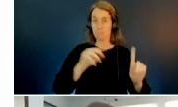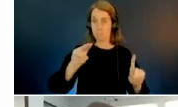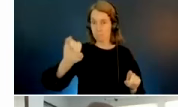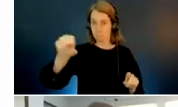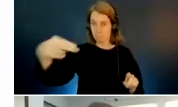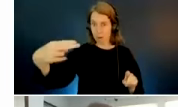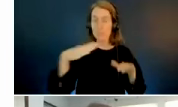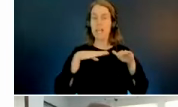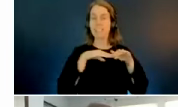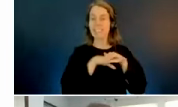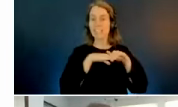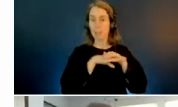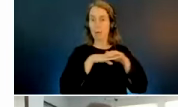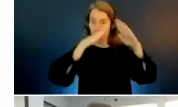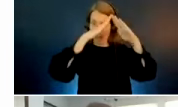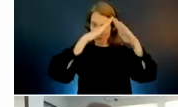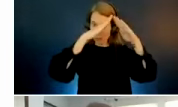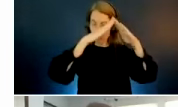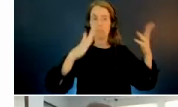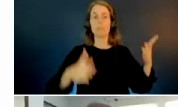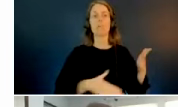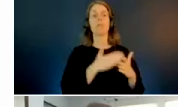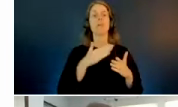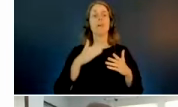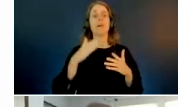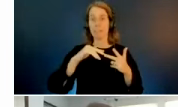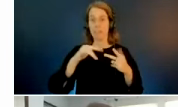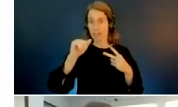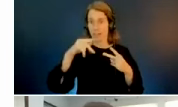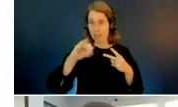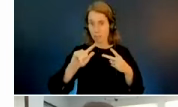after that the ADA in may we will have a special session that will be